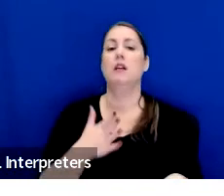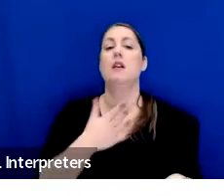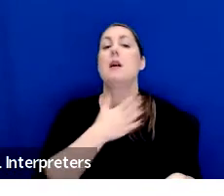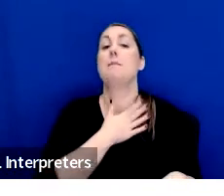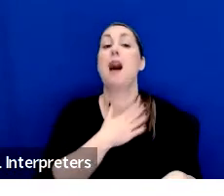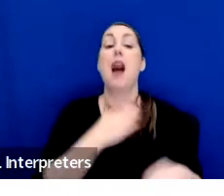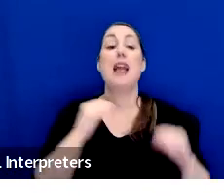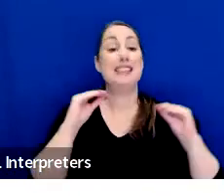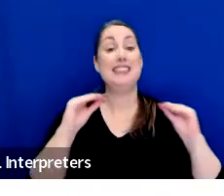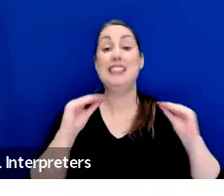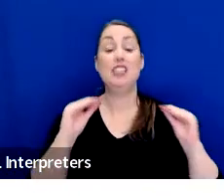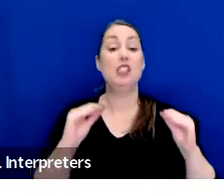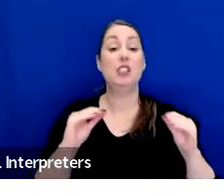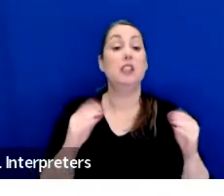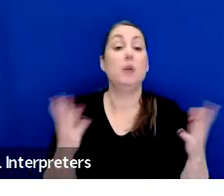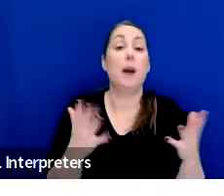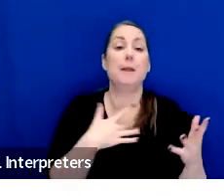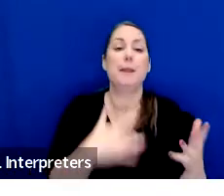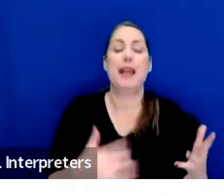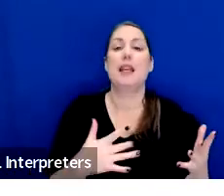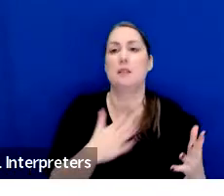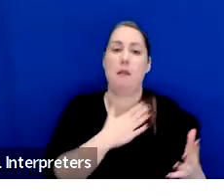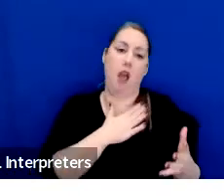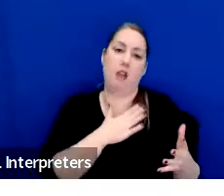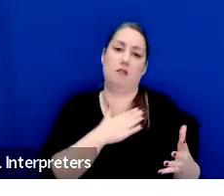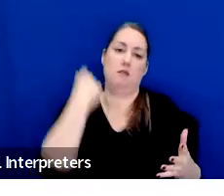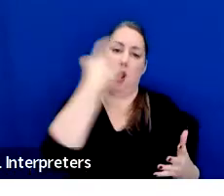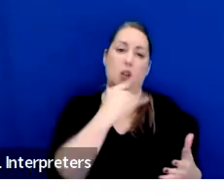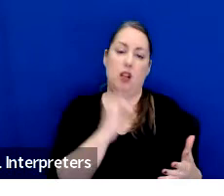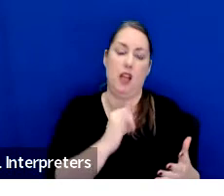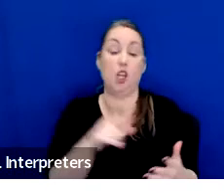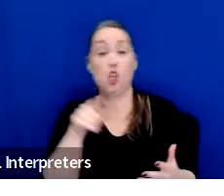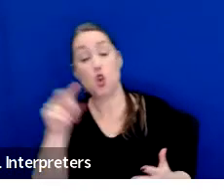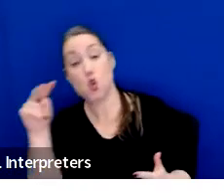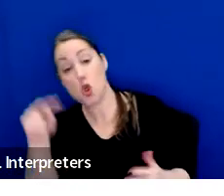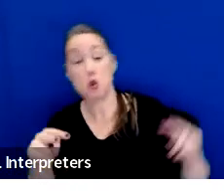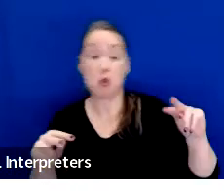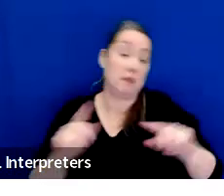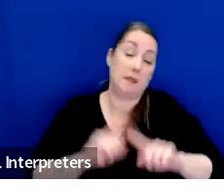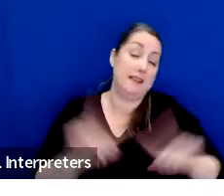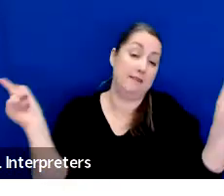And it may be a little different than you're used to or that you've seen. And so